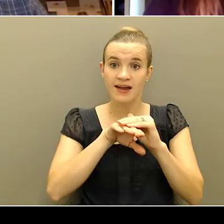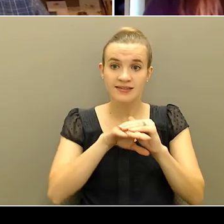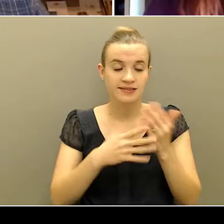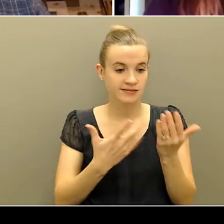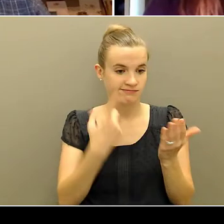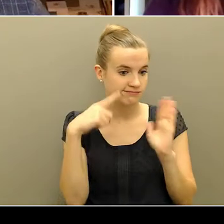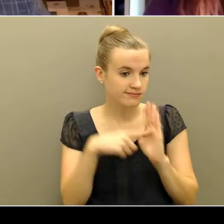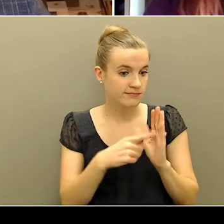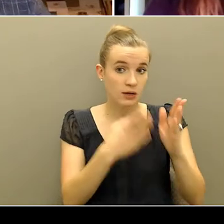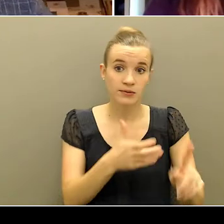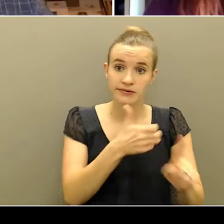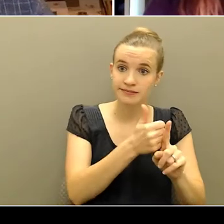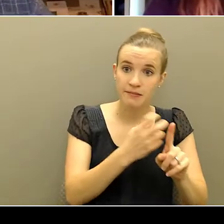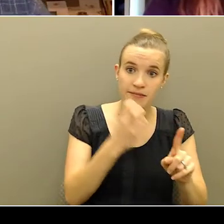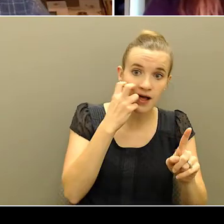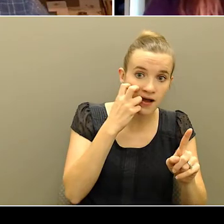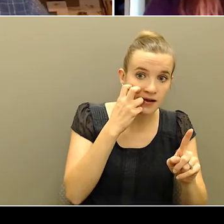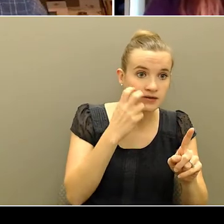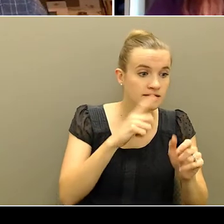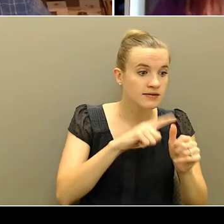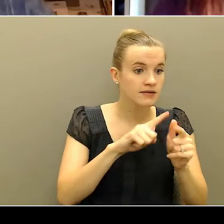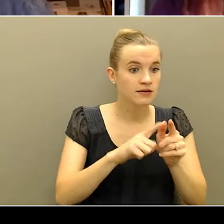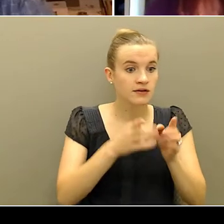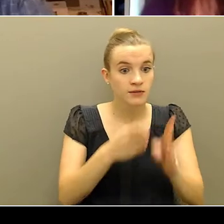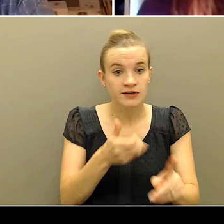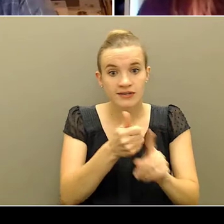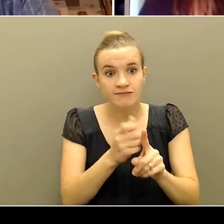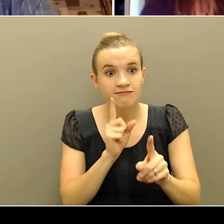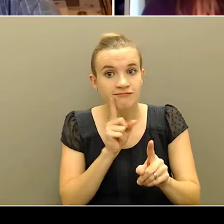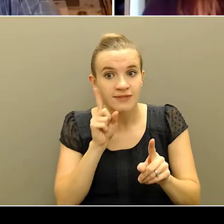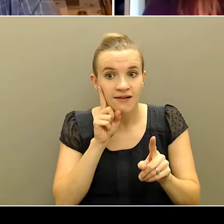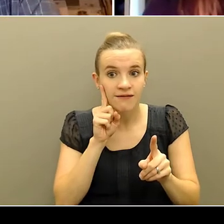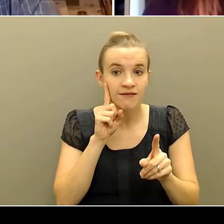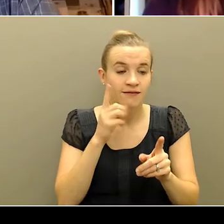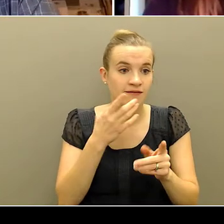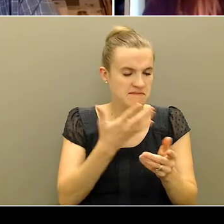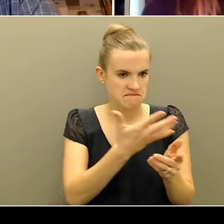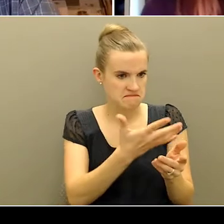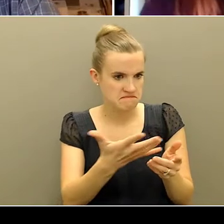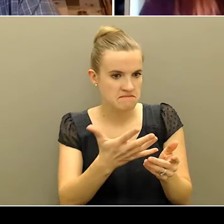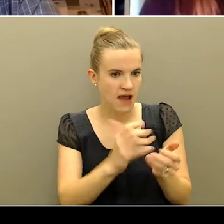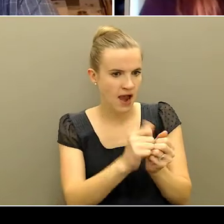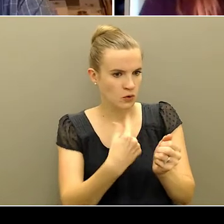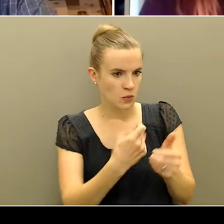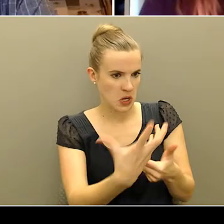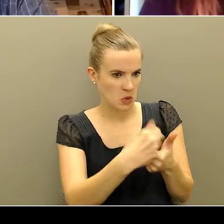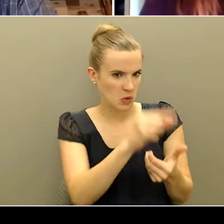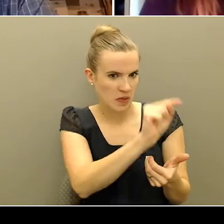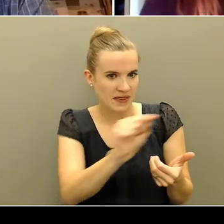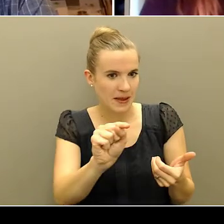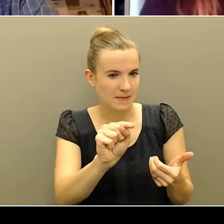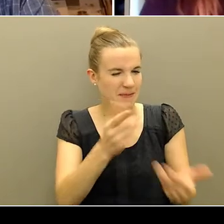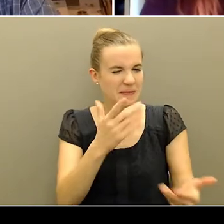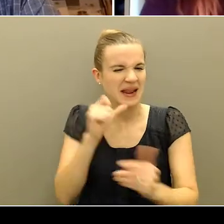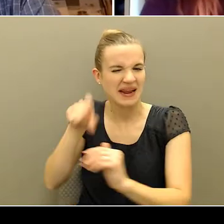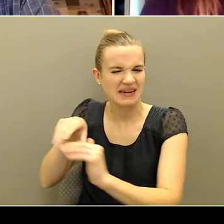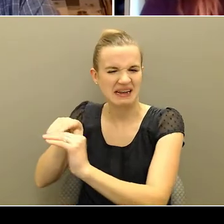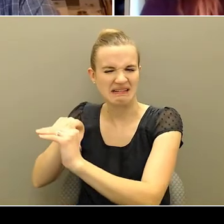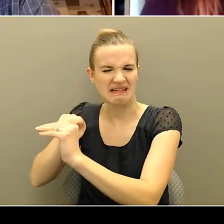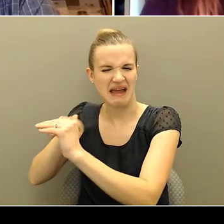recreation, outdoor, outdoor activities, maybe a little differently? Ashley: Yeah, exactly. Erik: How do we, how do we create a more inclusive experience